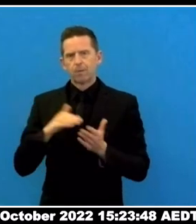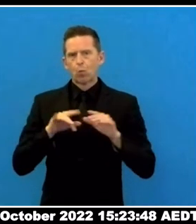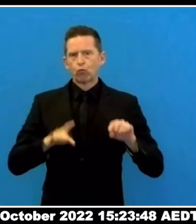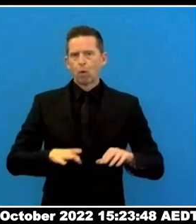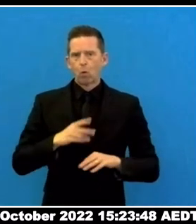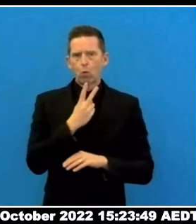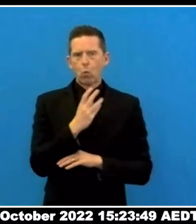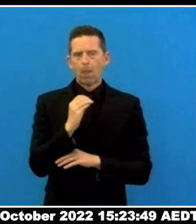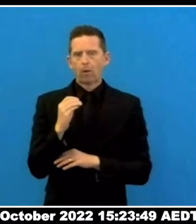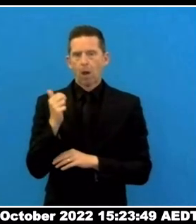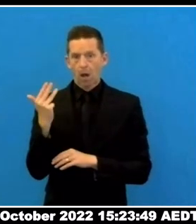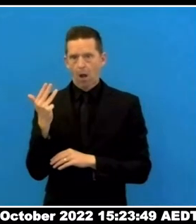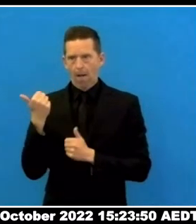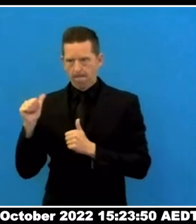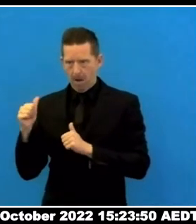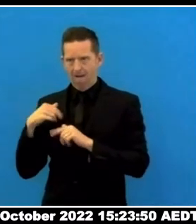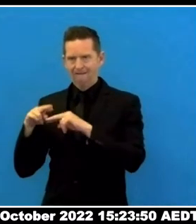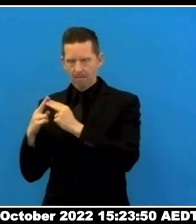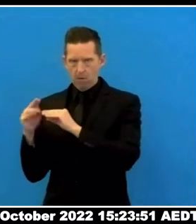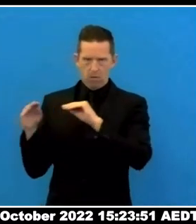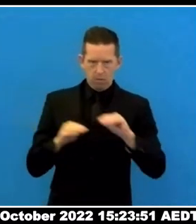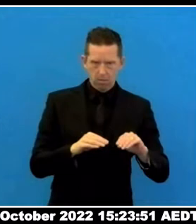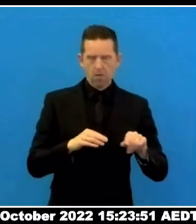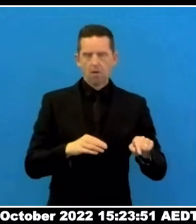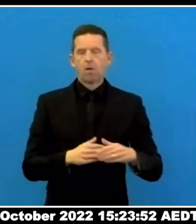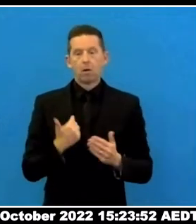And then through coming coming to Australia in 2009,